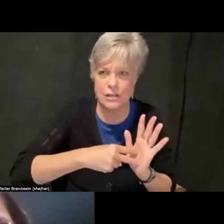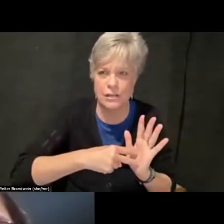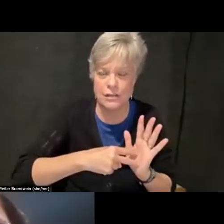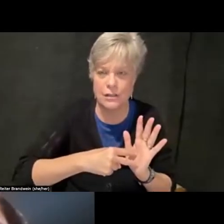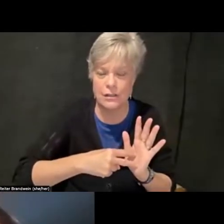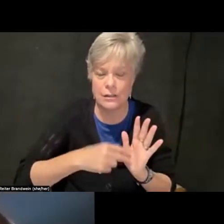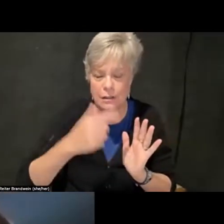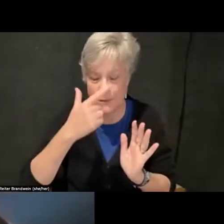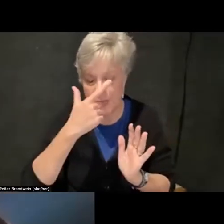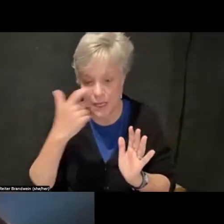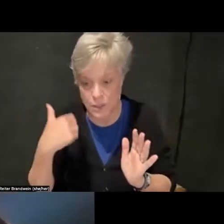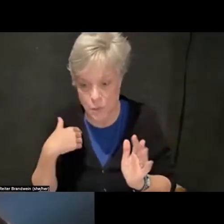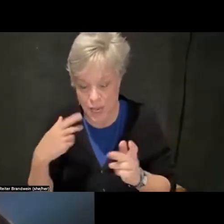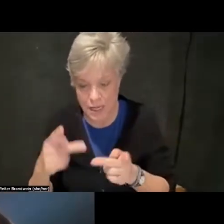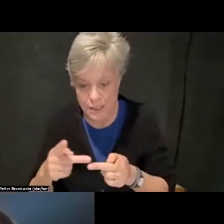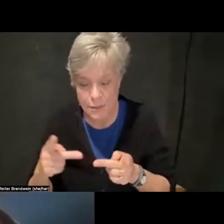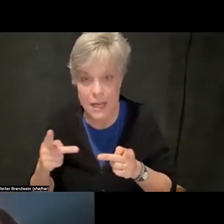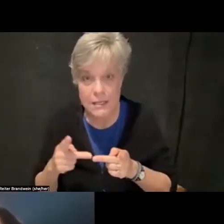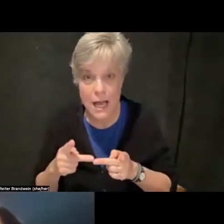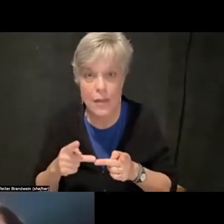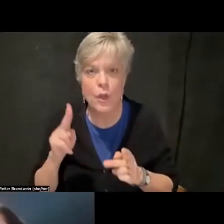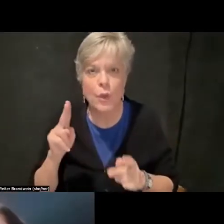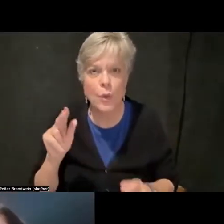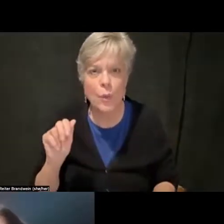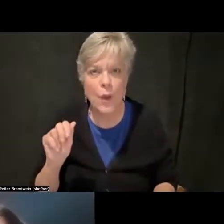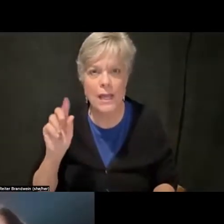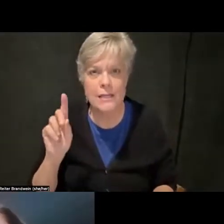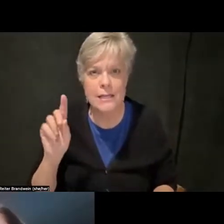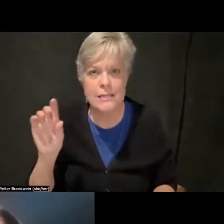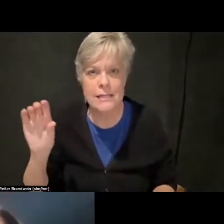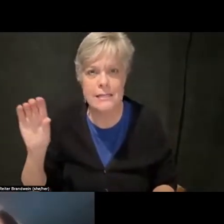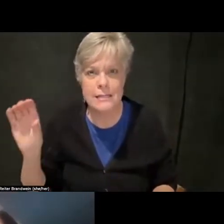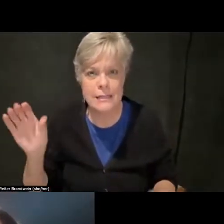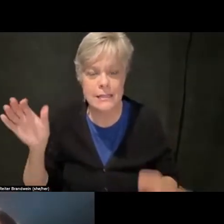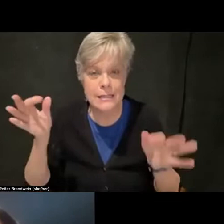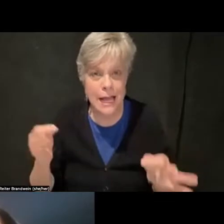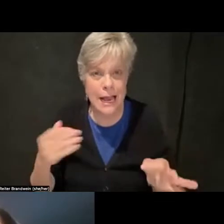of how the UA DCC decided to have their DCC housed